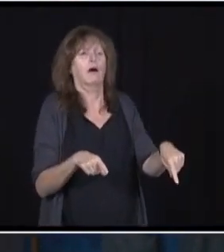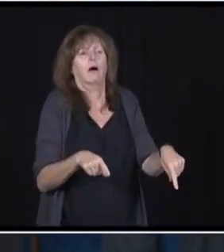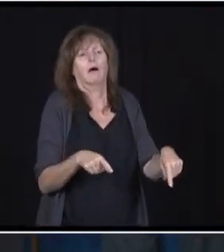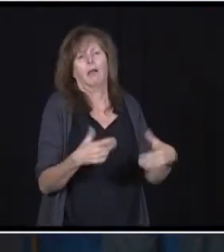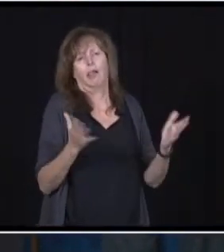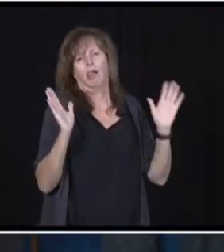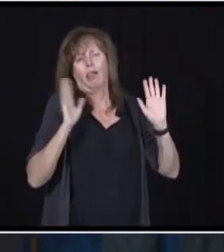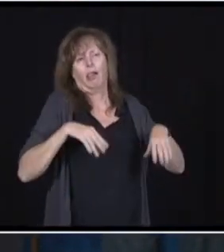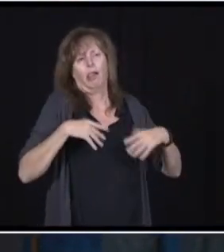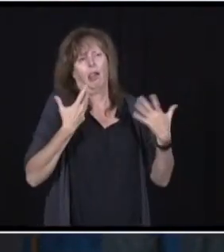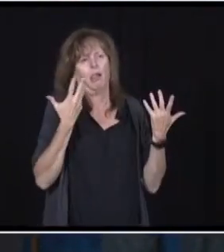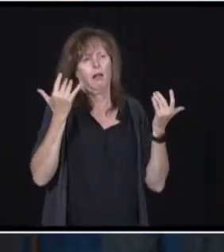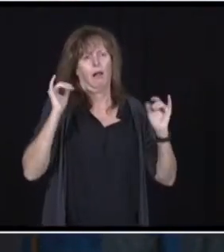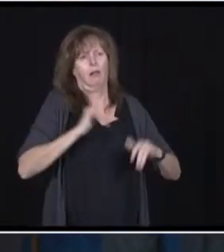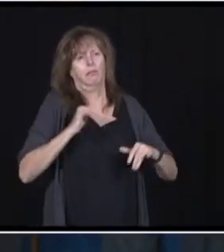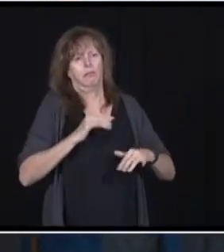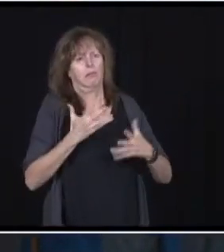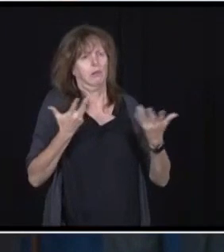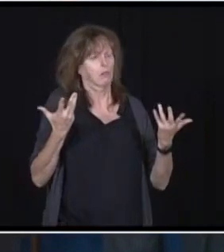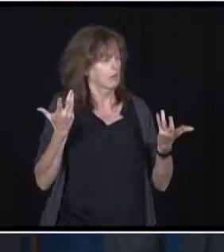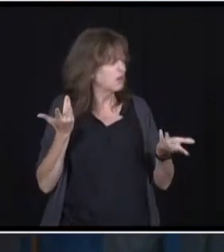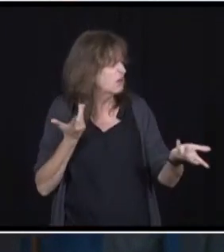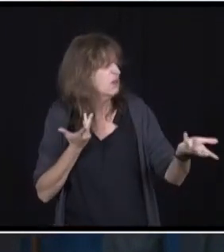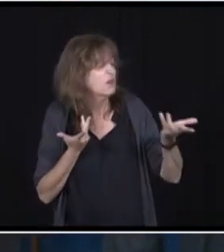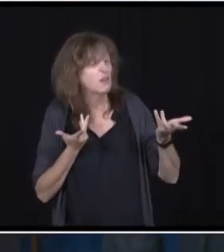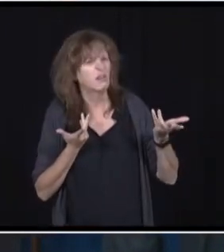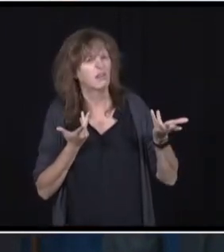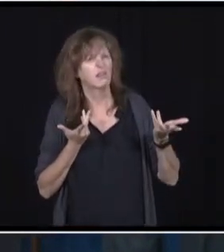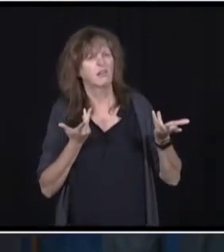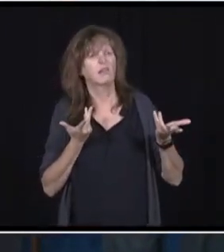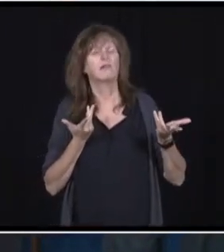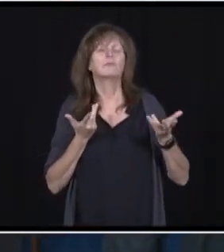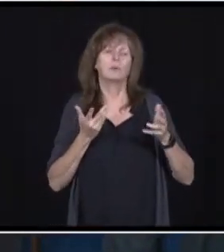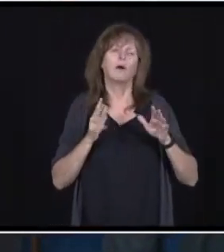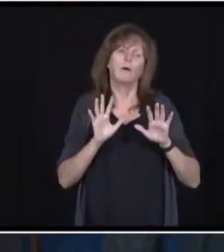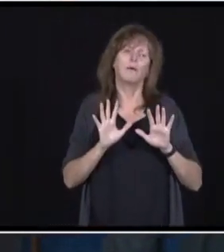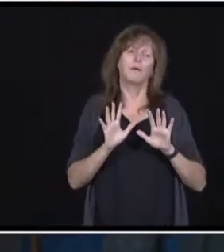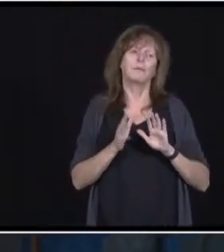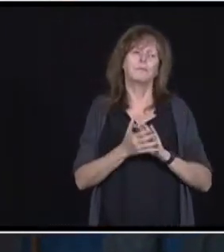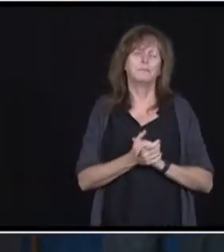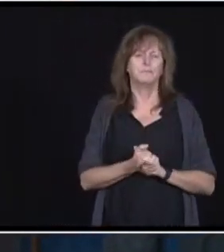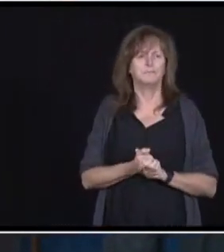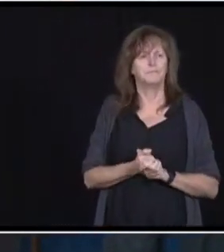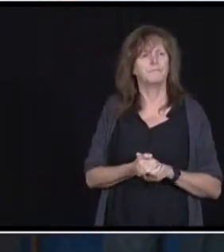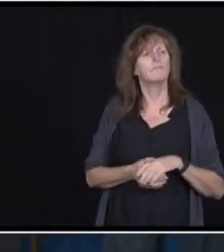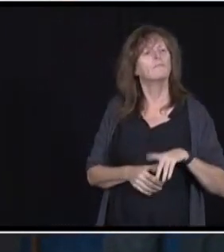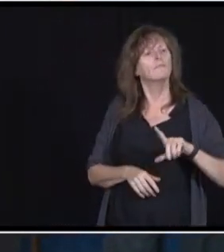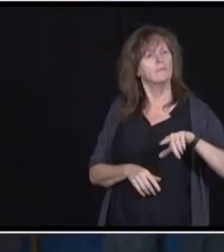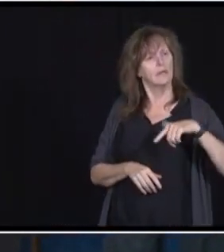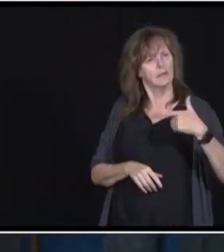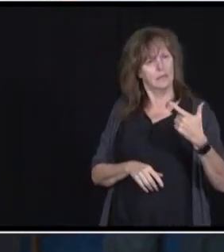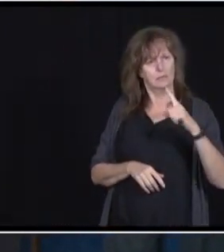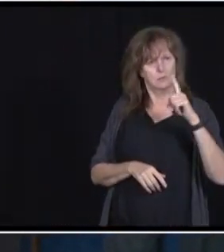responsible. And really, Dan, the vast majority of the people, I mean overwhelmingly vast -- mess majority, it really